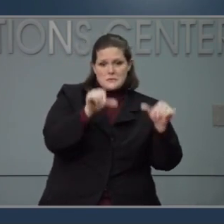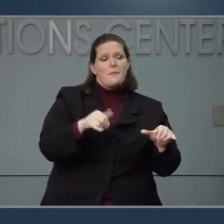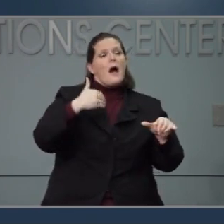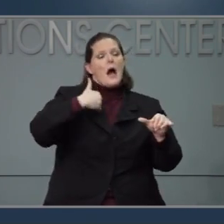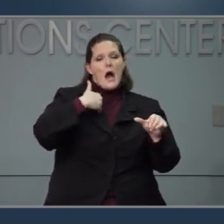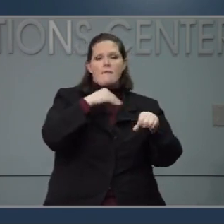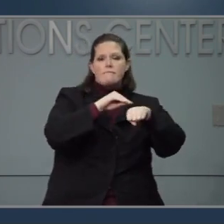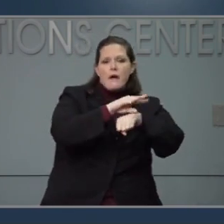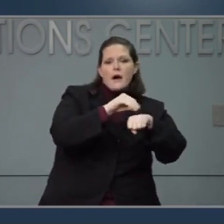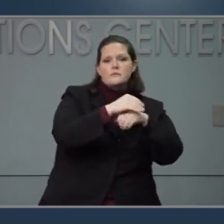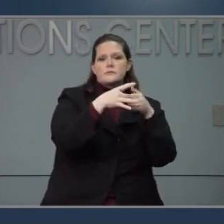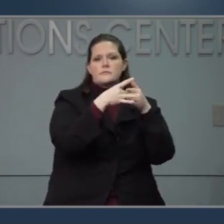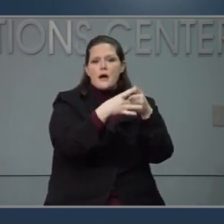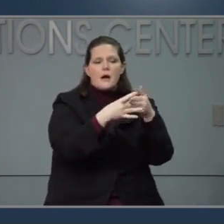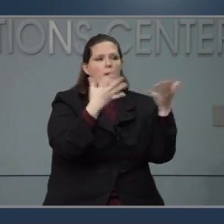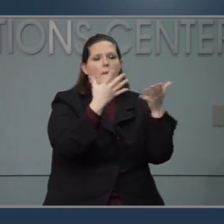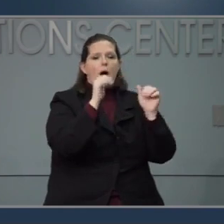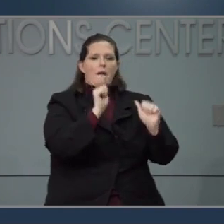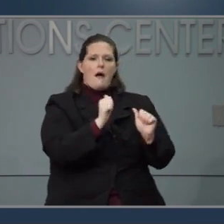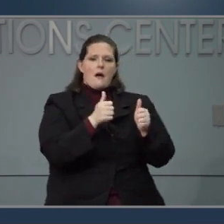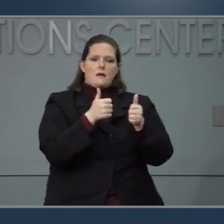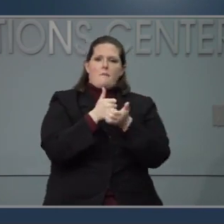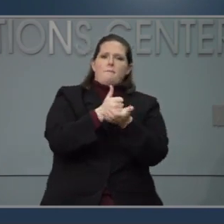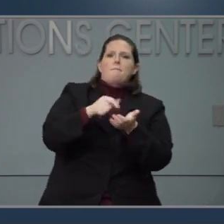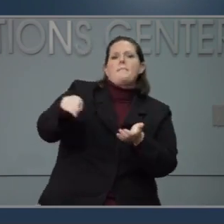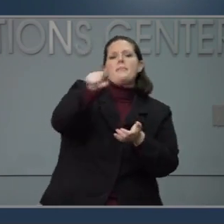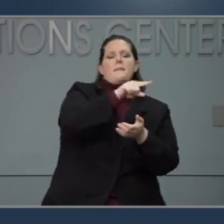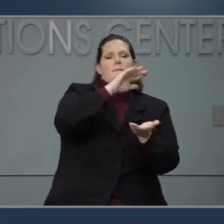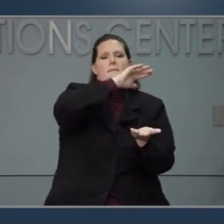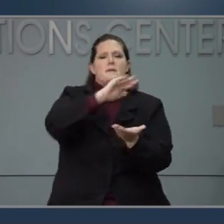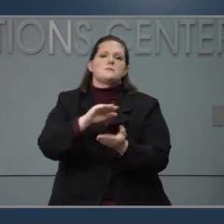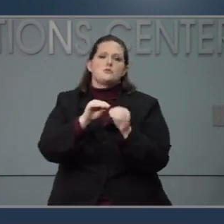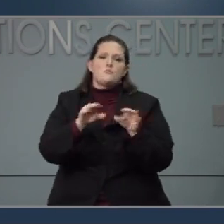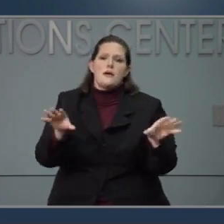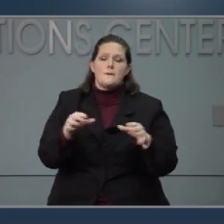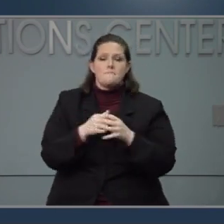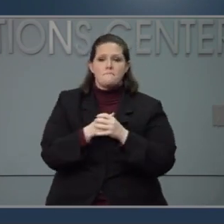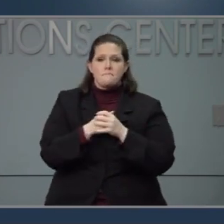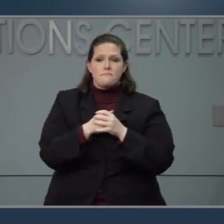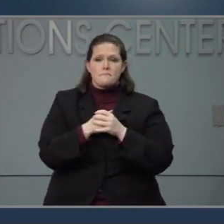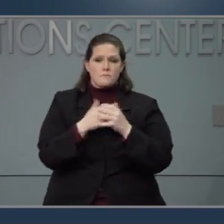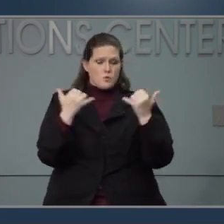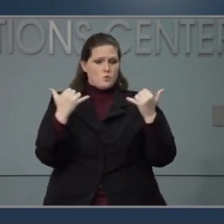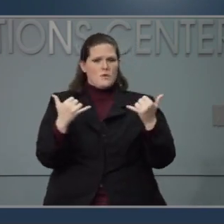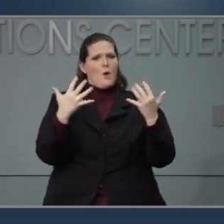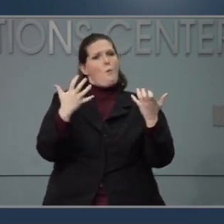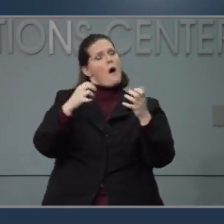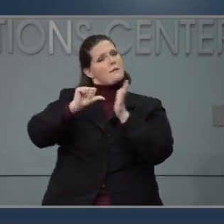HOW IT IMPACTS BUSINESSES, AND INDIVIDUALS CAN TAKE TO SLOW THE SPREAD IN THEIR COUNTY.